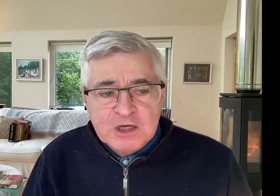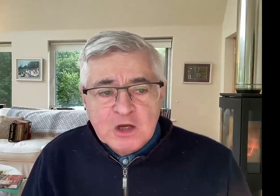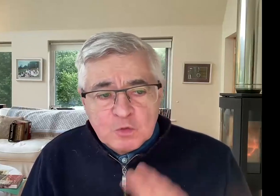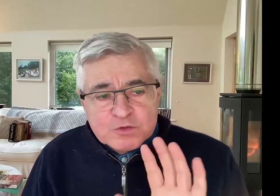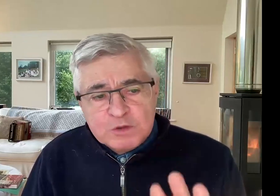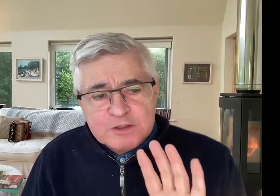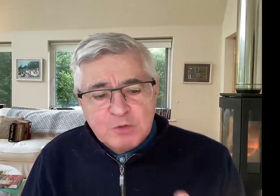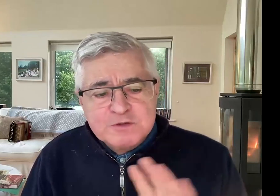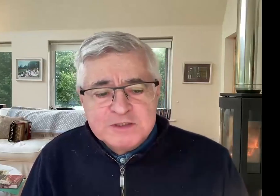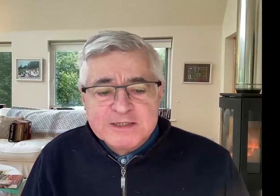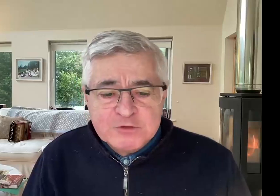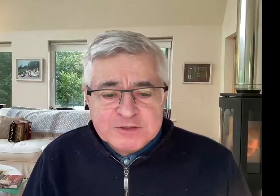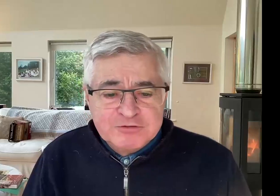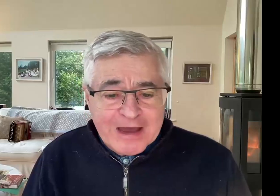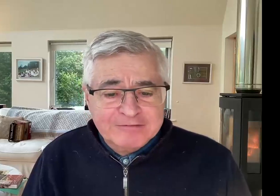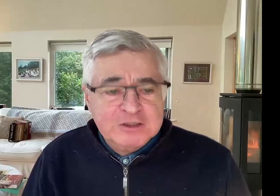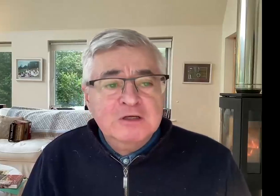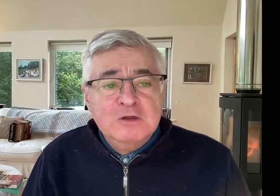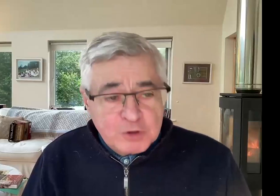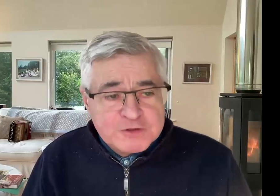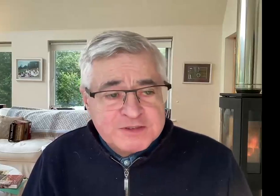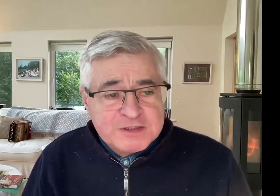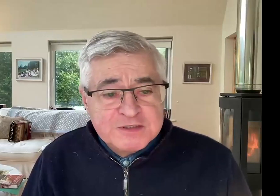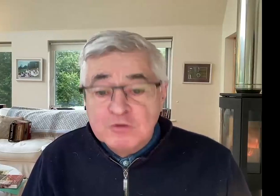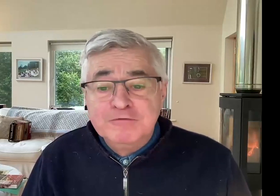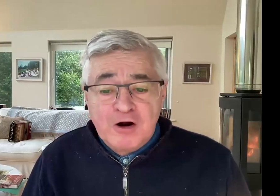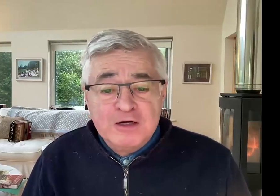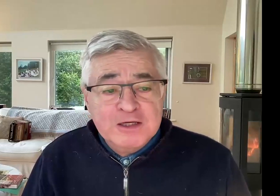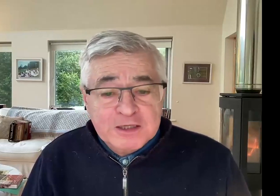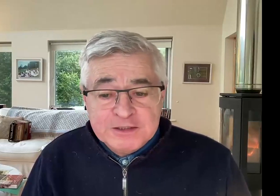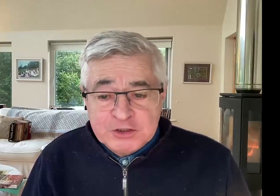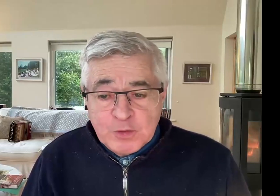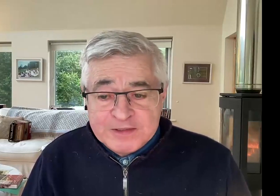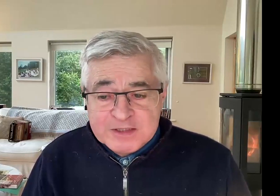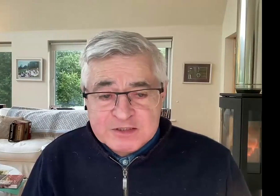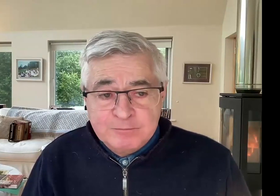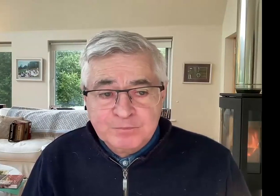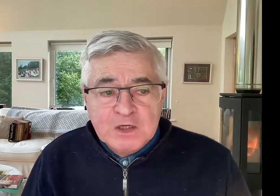of the most inclusive drafting processes so far in the U.N. system. We were very blessed to